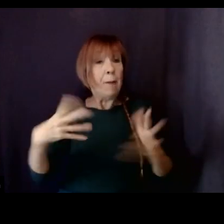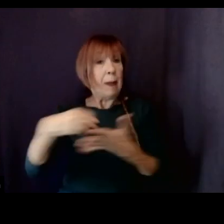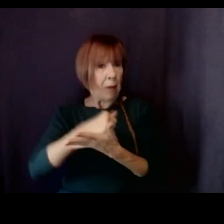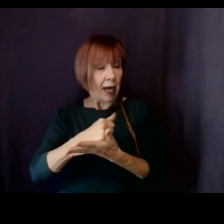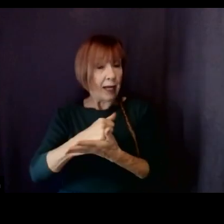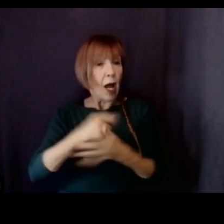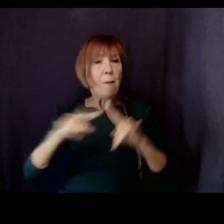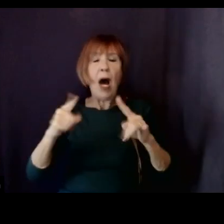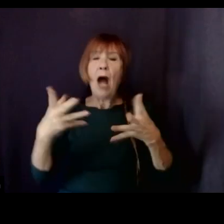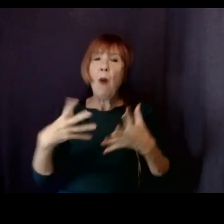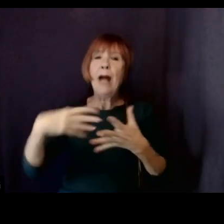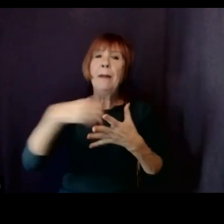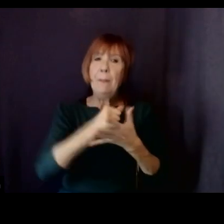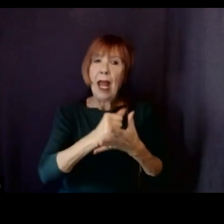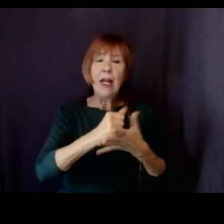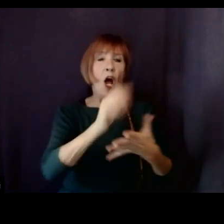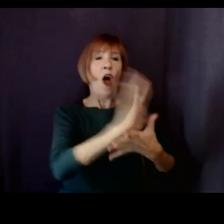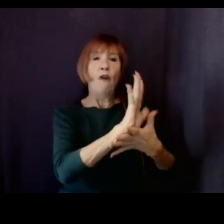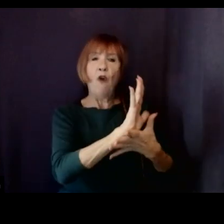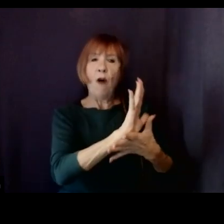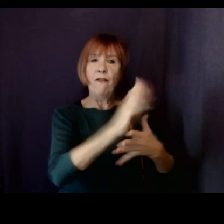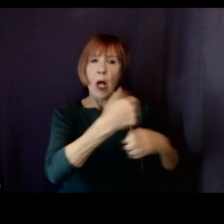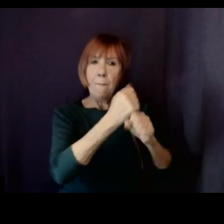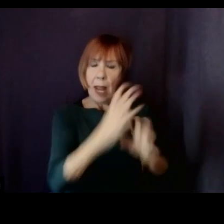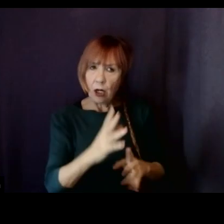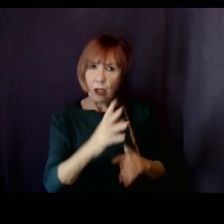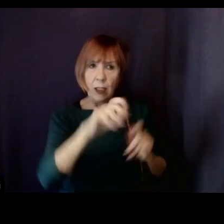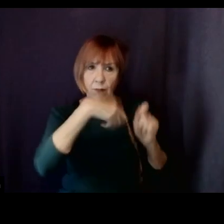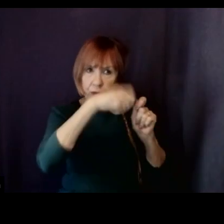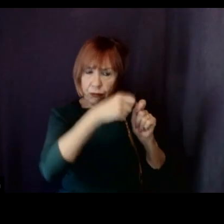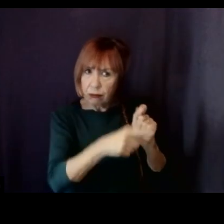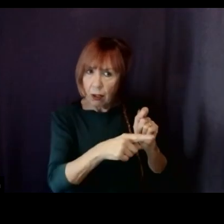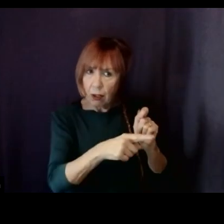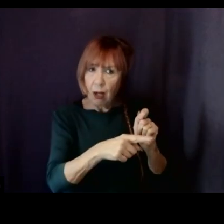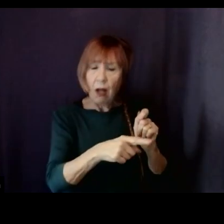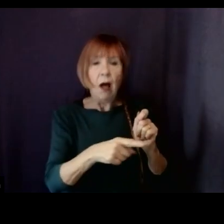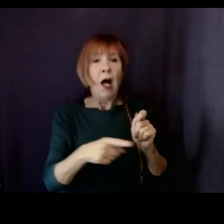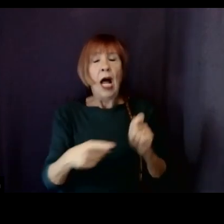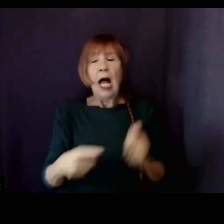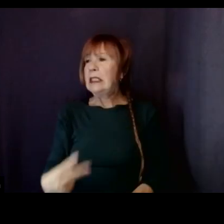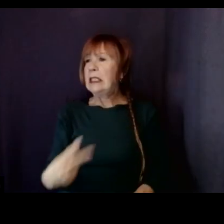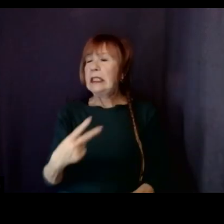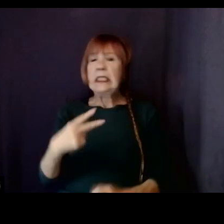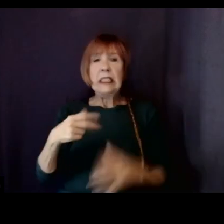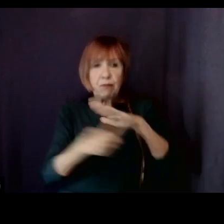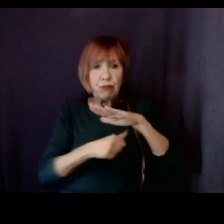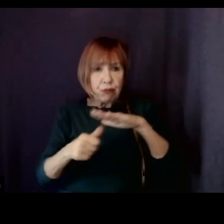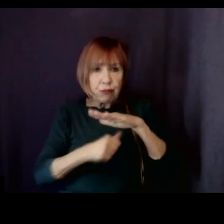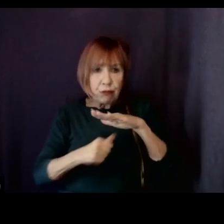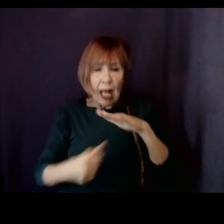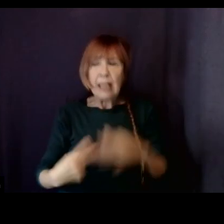Being stuck inside sucks for us all and the easiest way for me to get outside of this crazy head